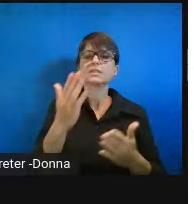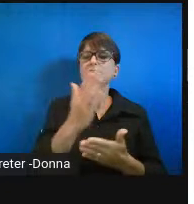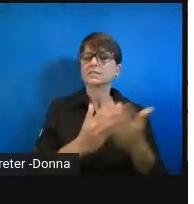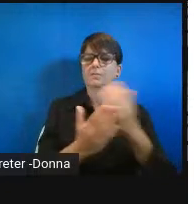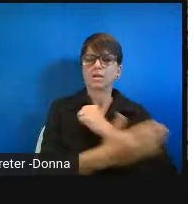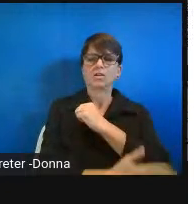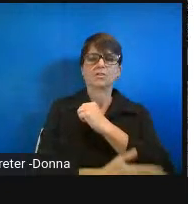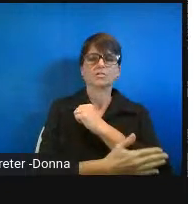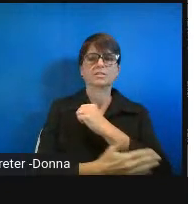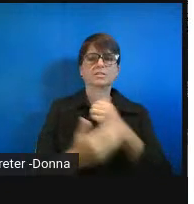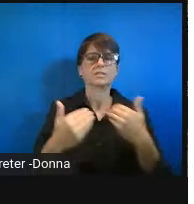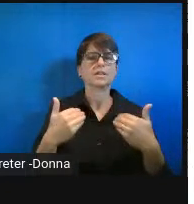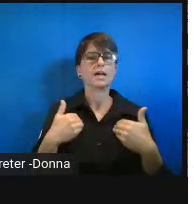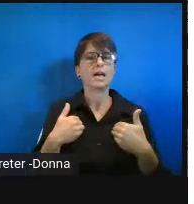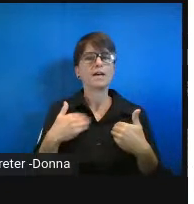Some countries have them in place.